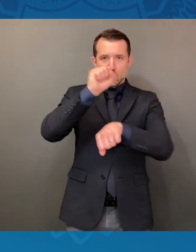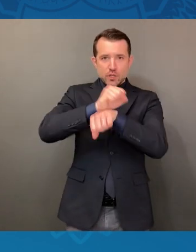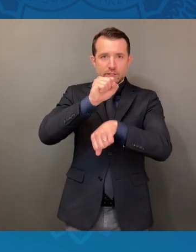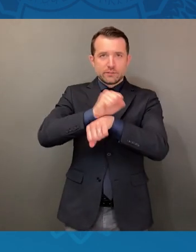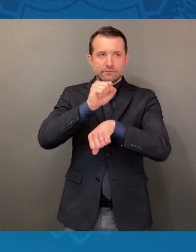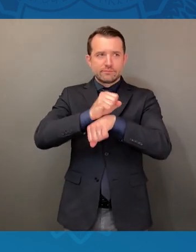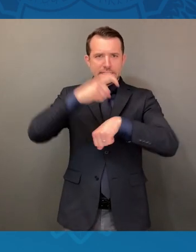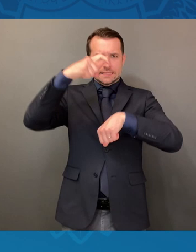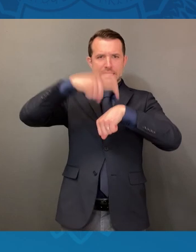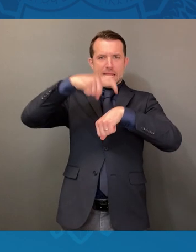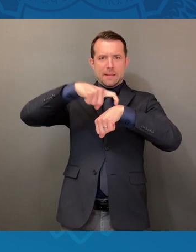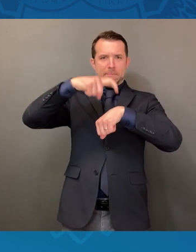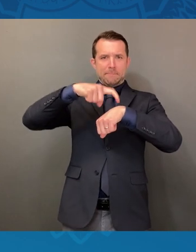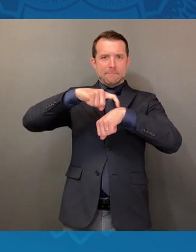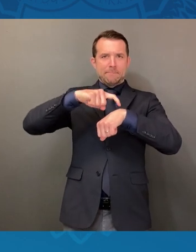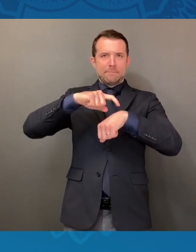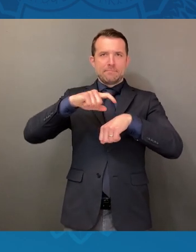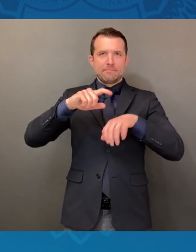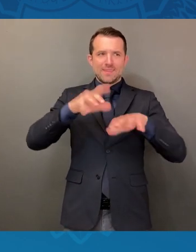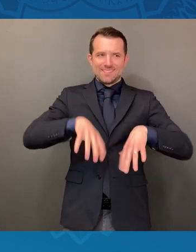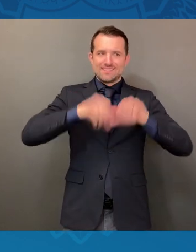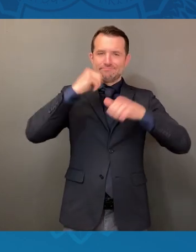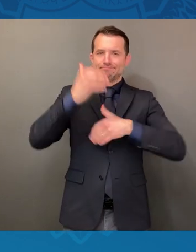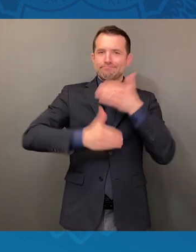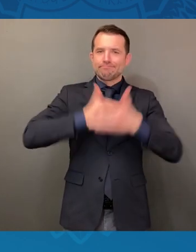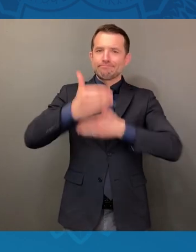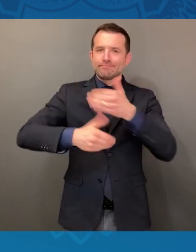when we think about a day in the life of our children.